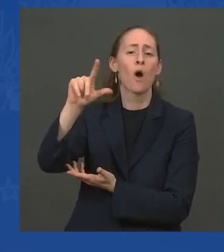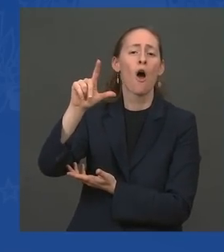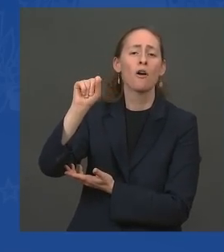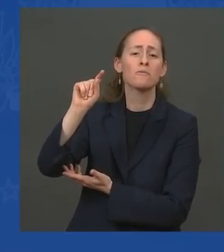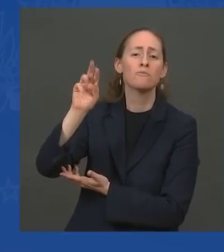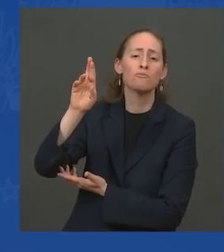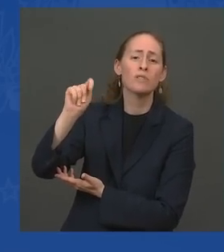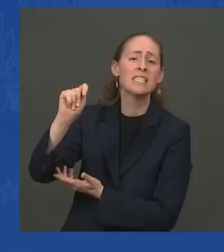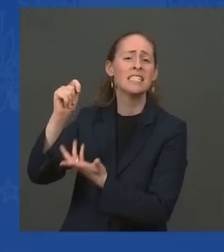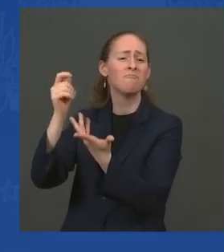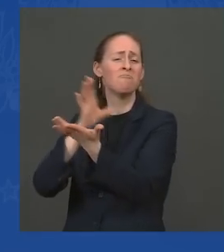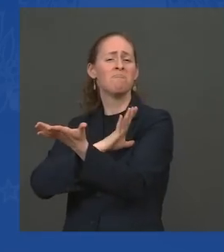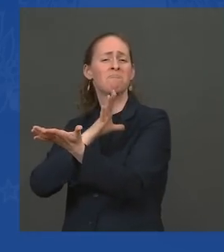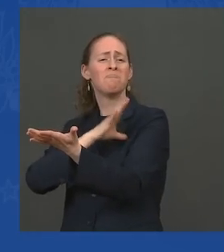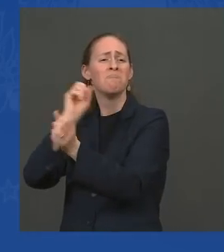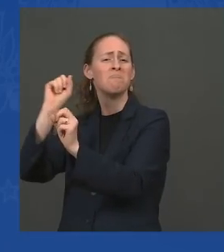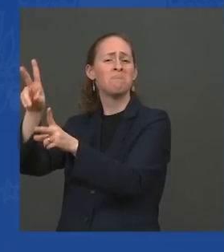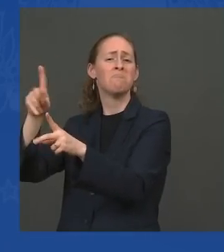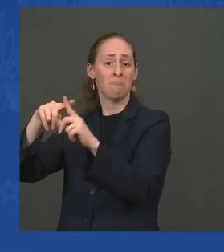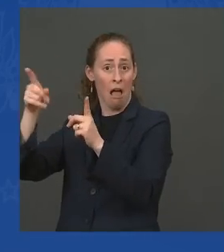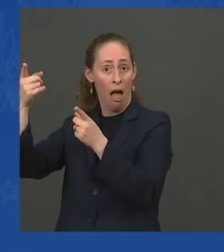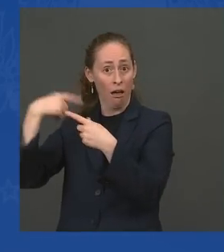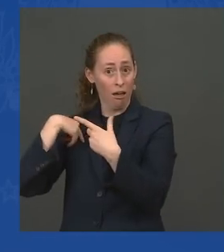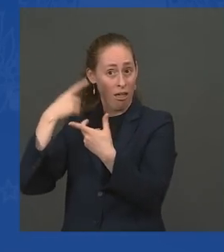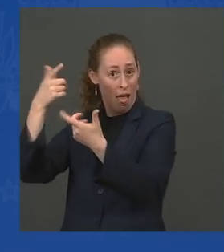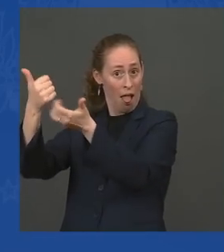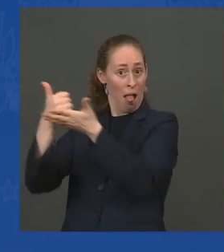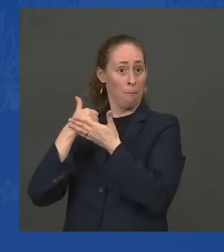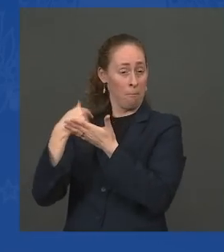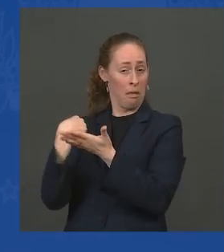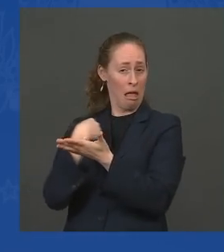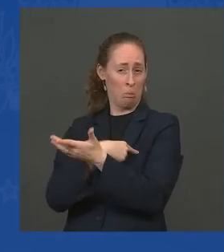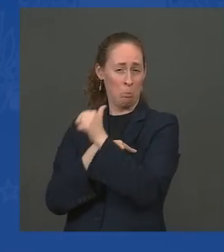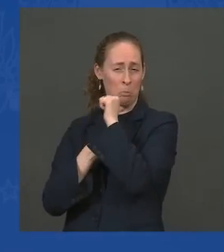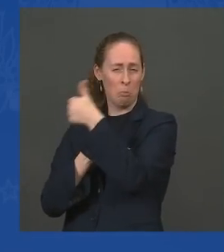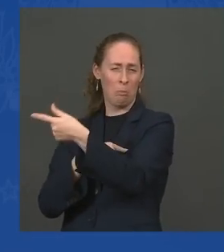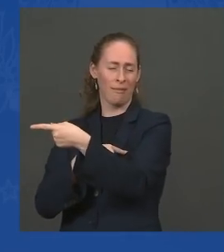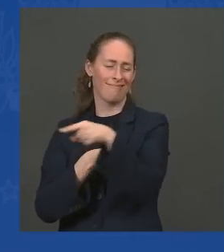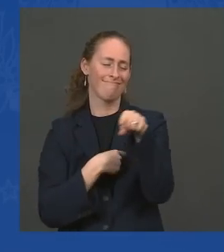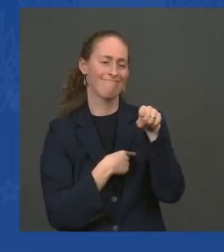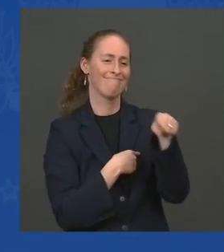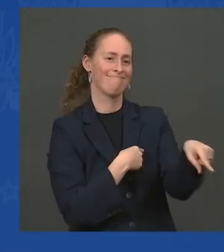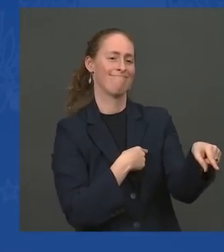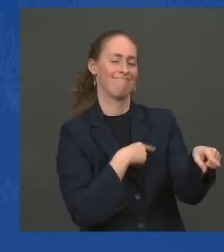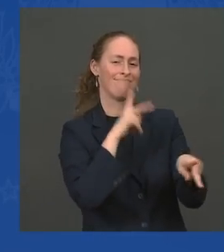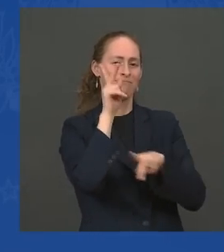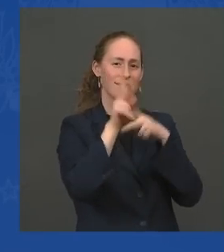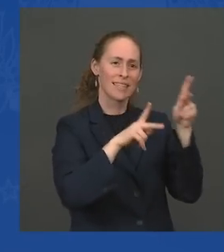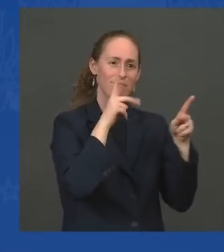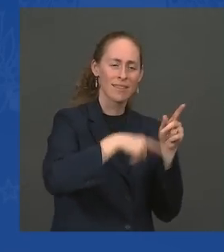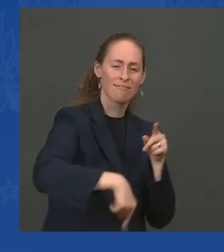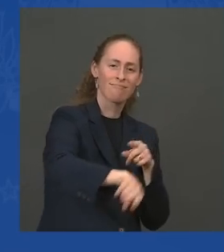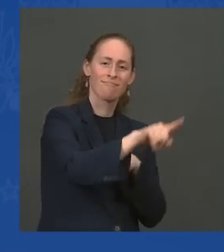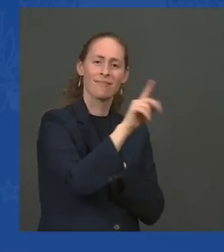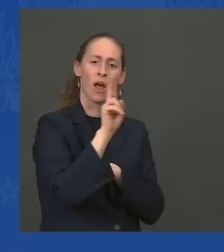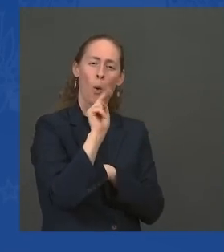but they didn't build America. The middle class built America, and unions built the middle class.